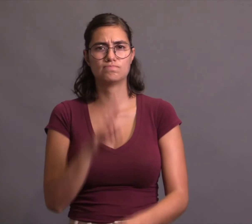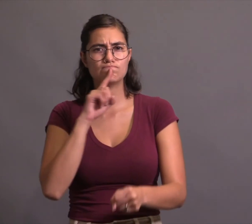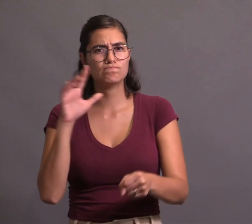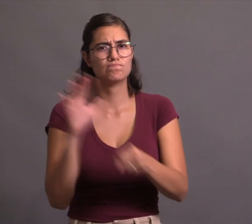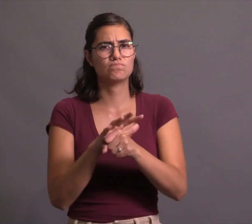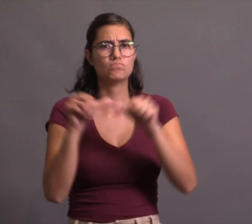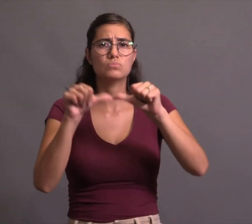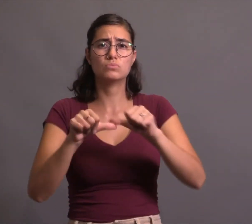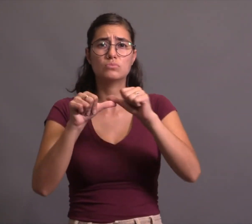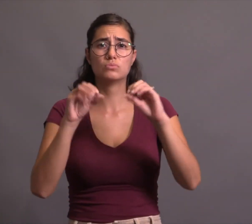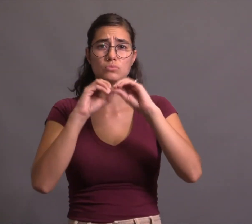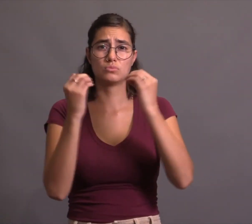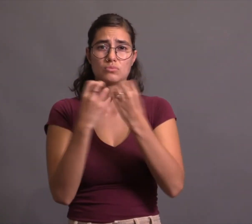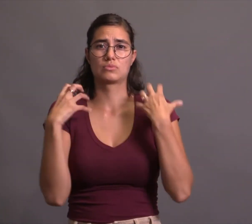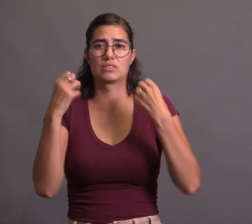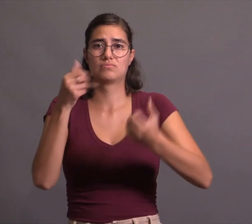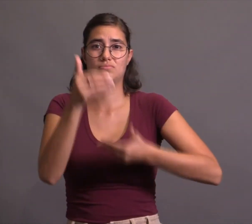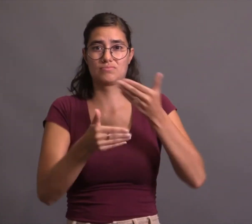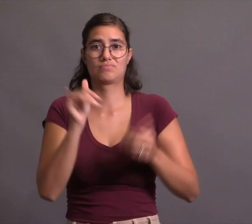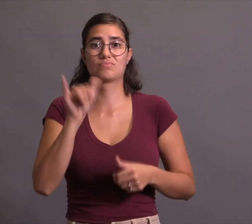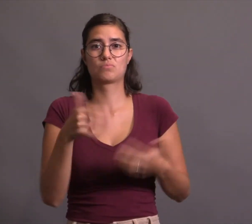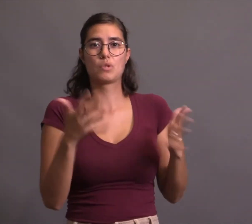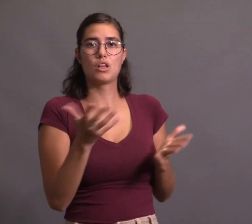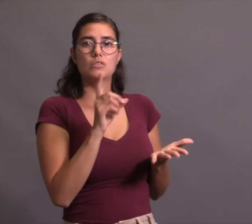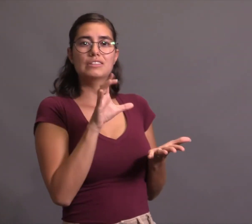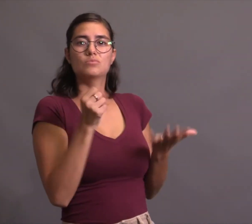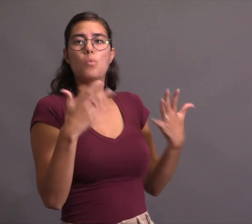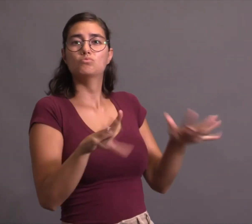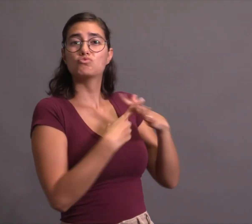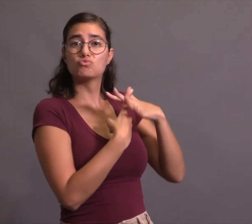Commit to the ongoing organizational healing process that DCS began.